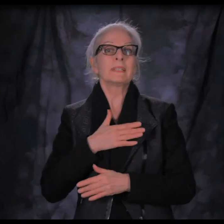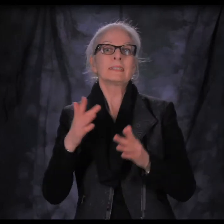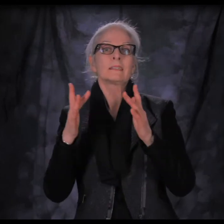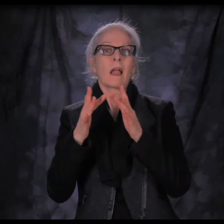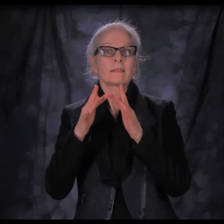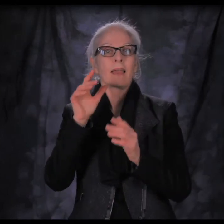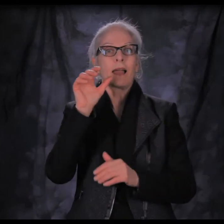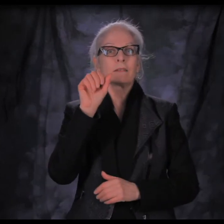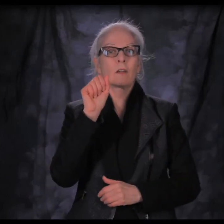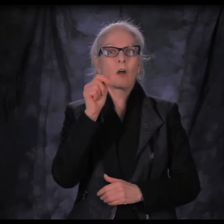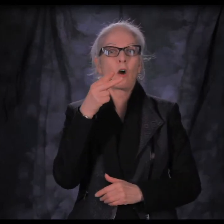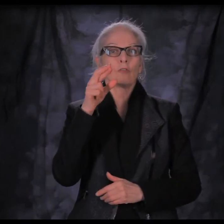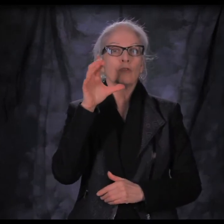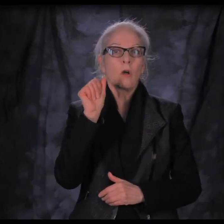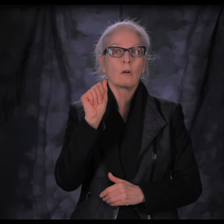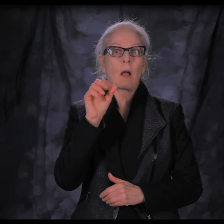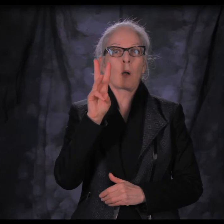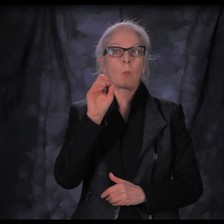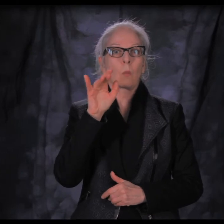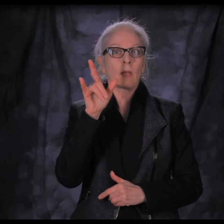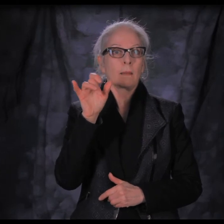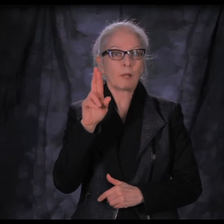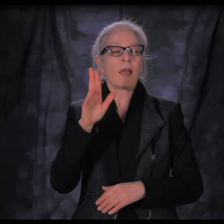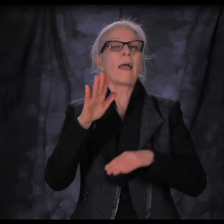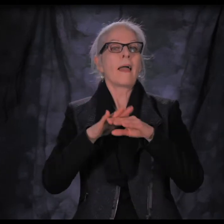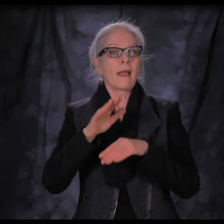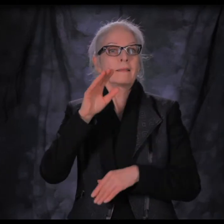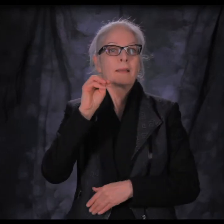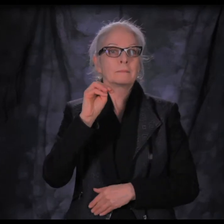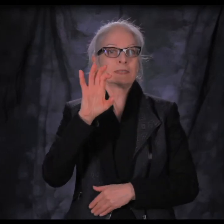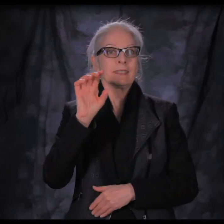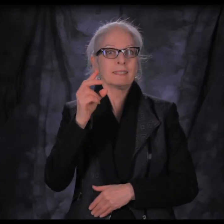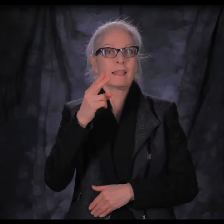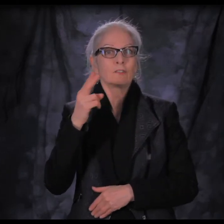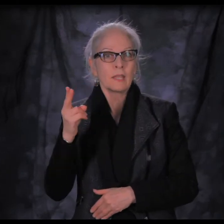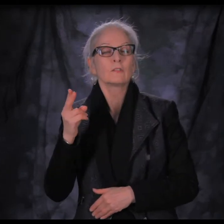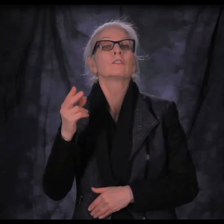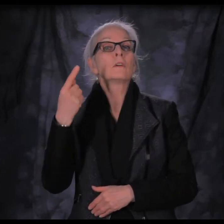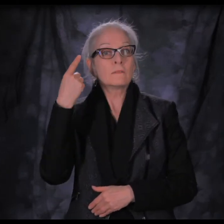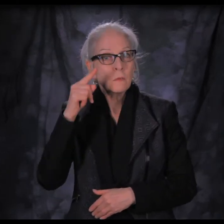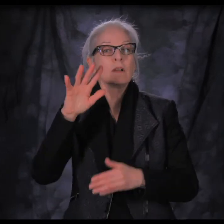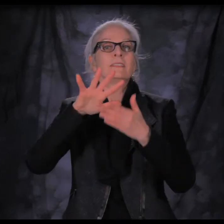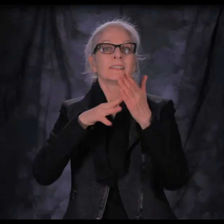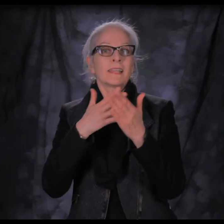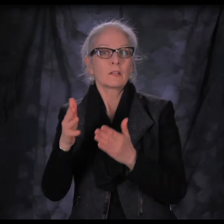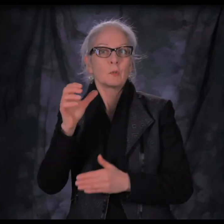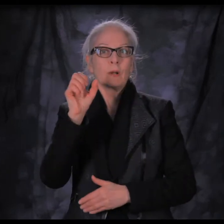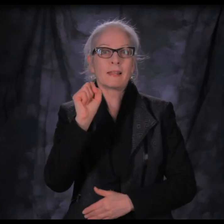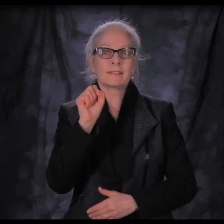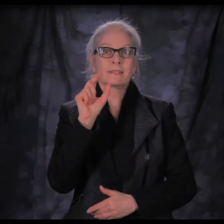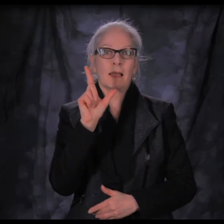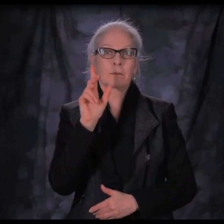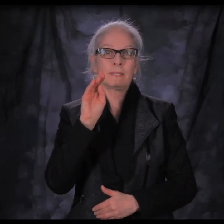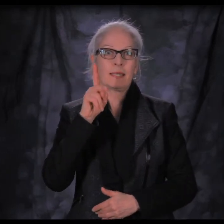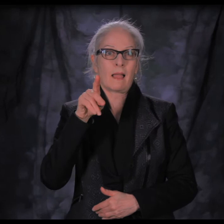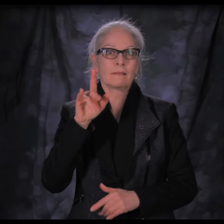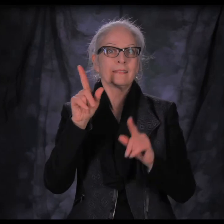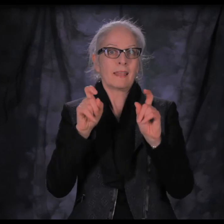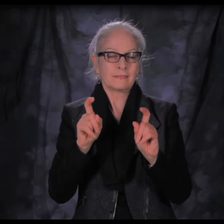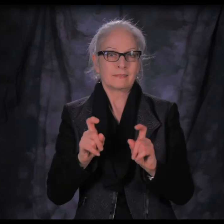To take advantage of this incentive, please contact Aurora Wilber at MCDHH to schedule an SLPI test.